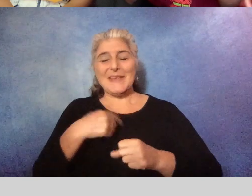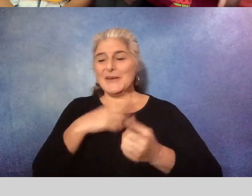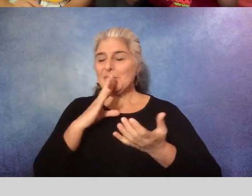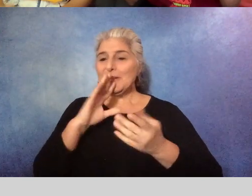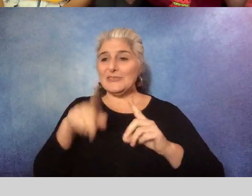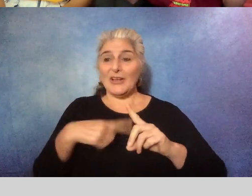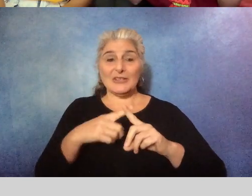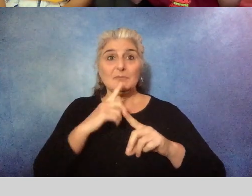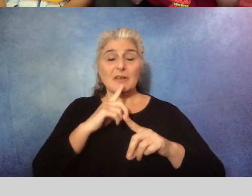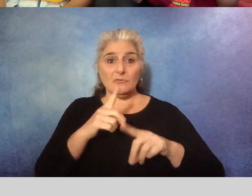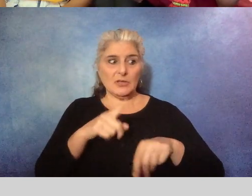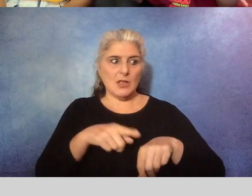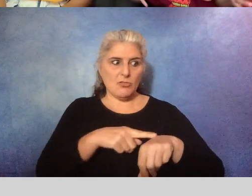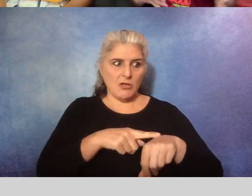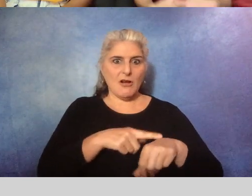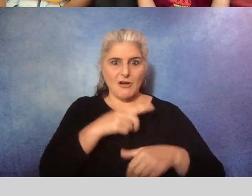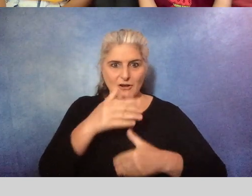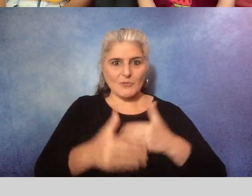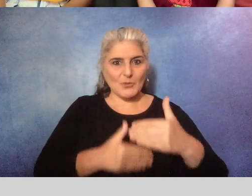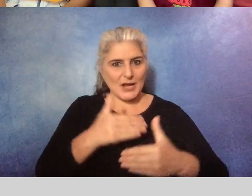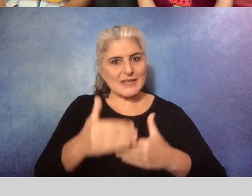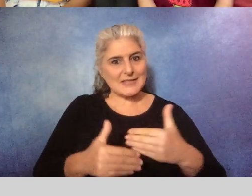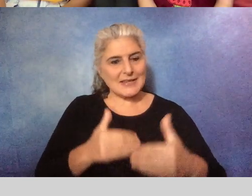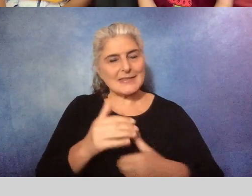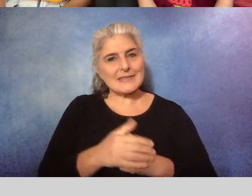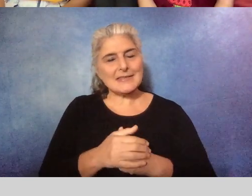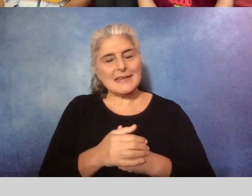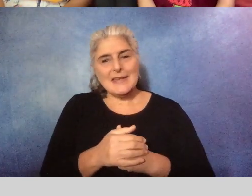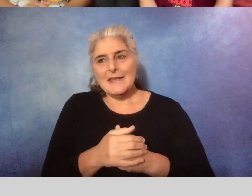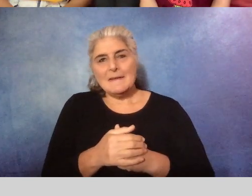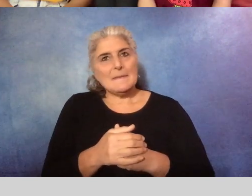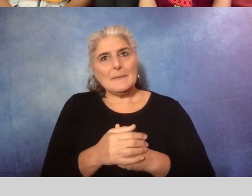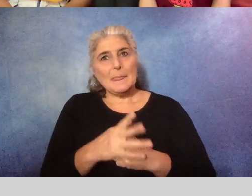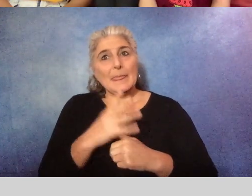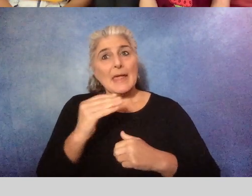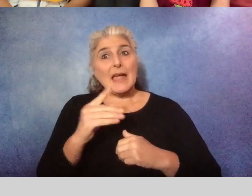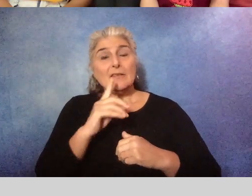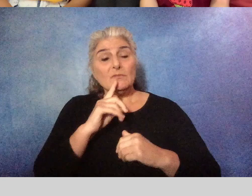about a real long process and it, it's actually very simple.